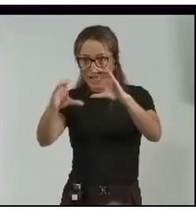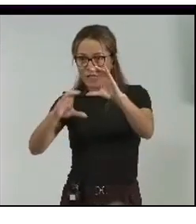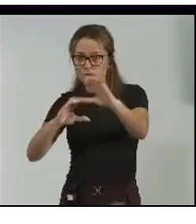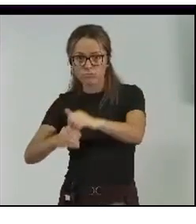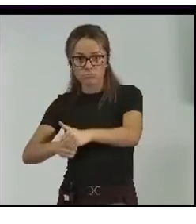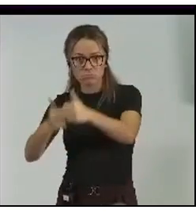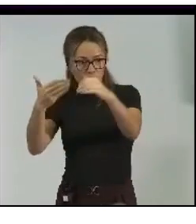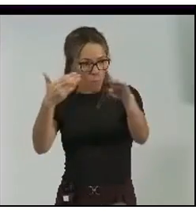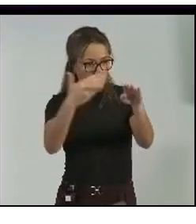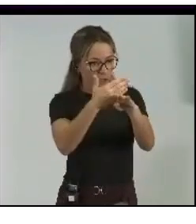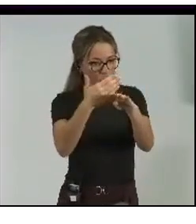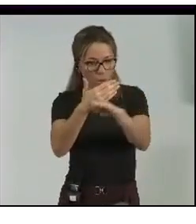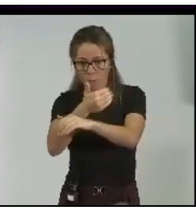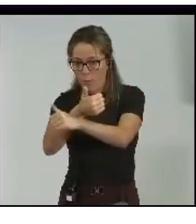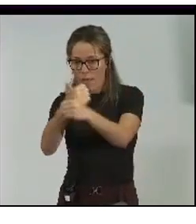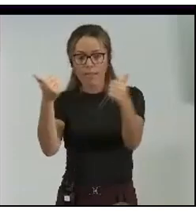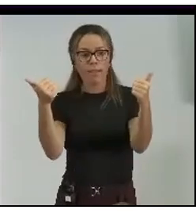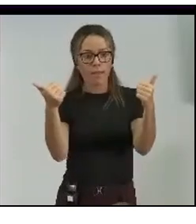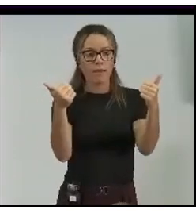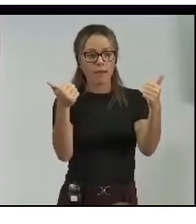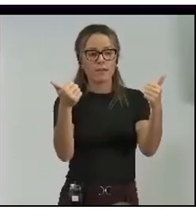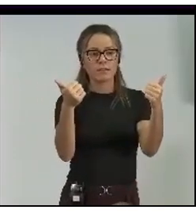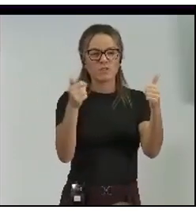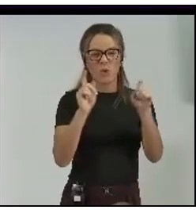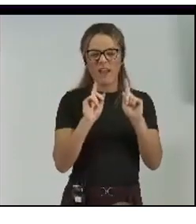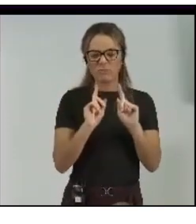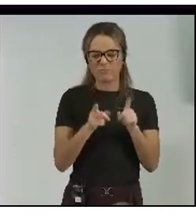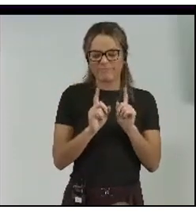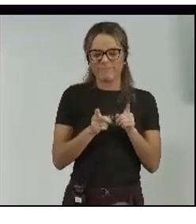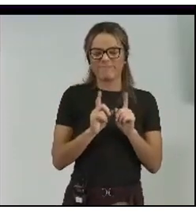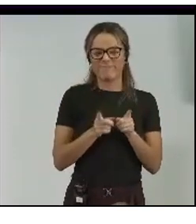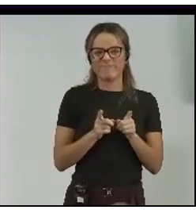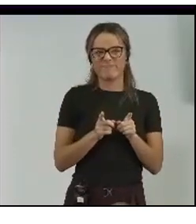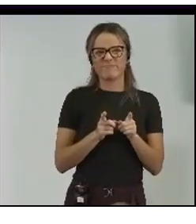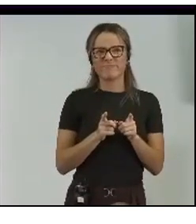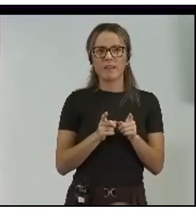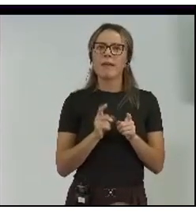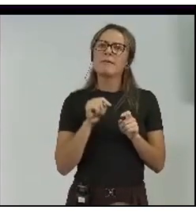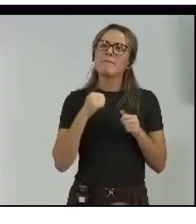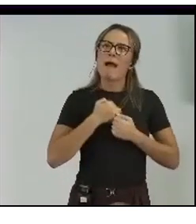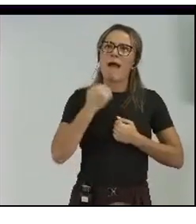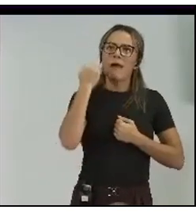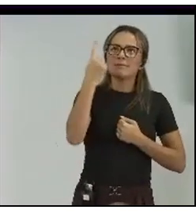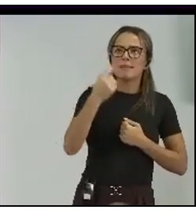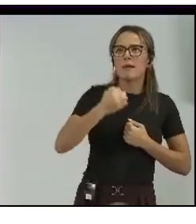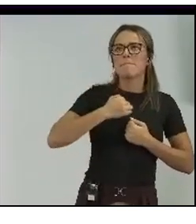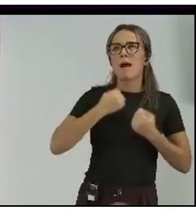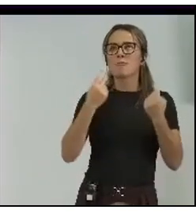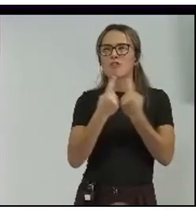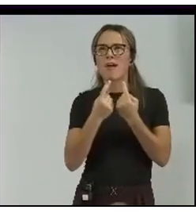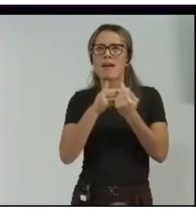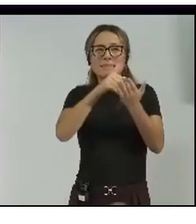And that's the way to think about it is how can I help sell these ideas or these products 24/7?